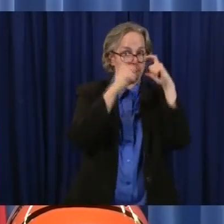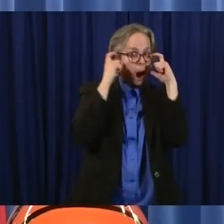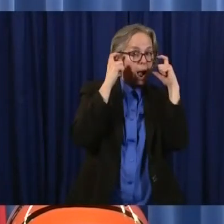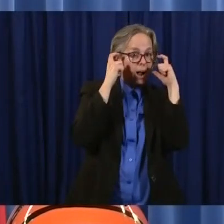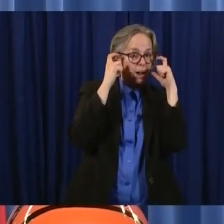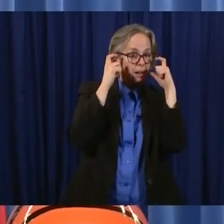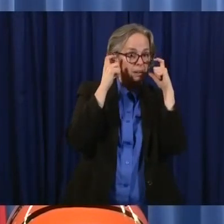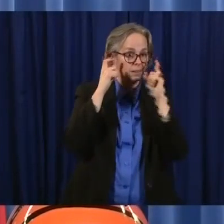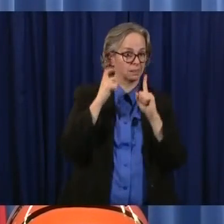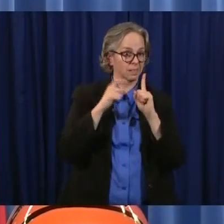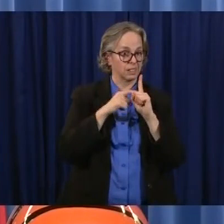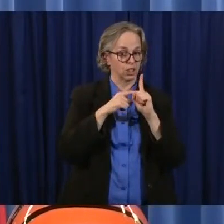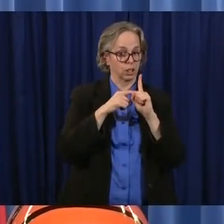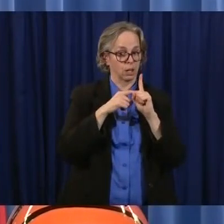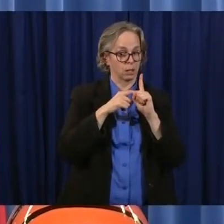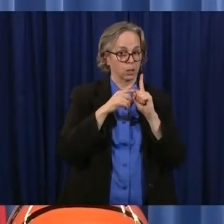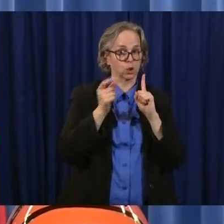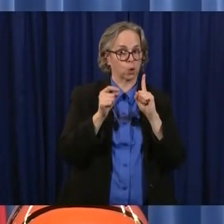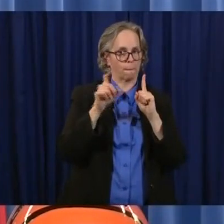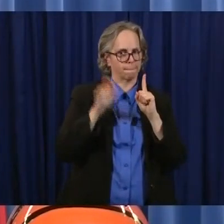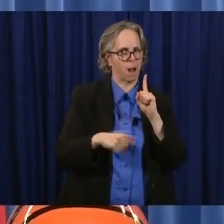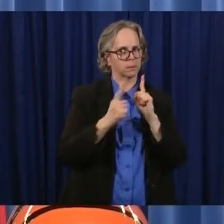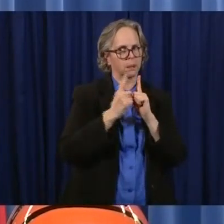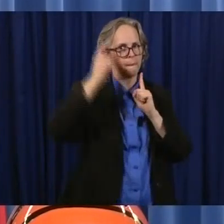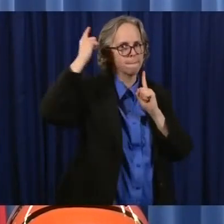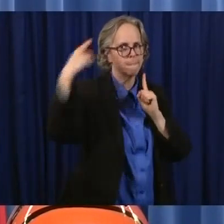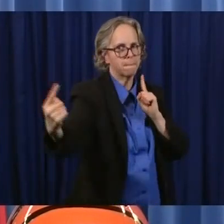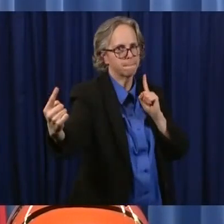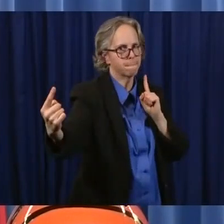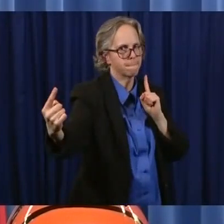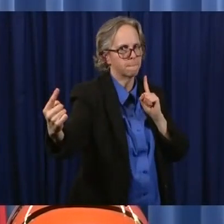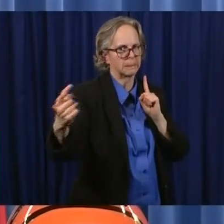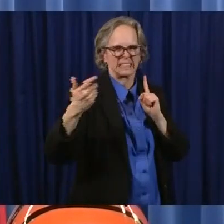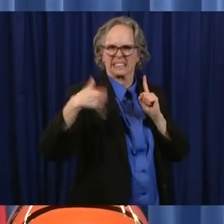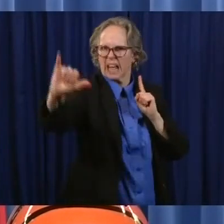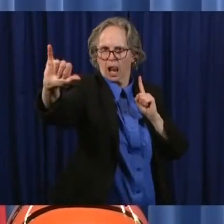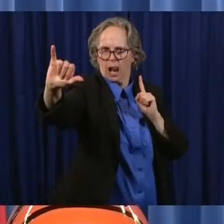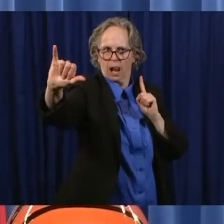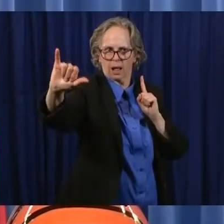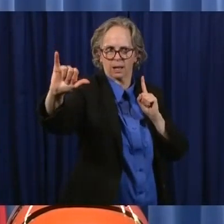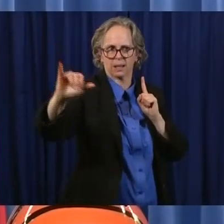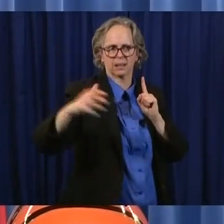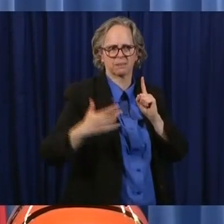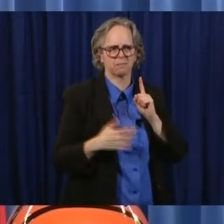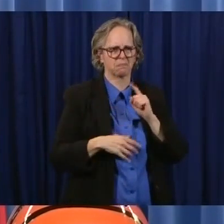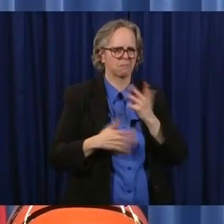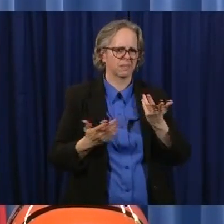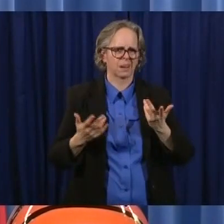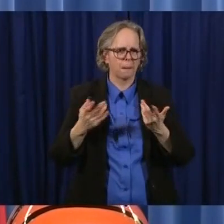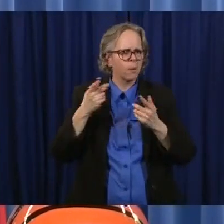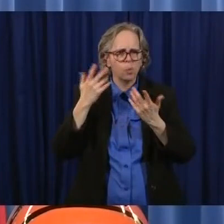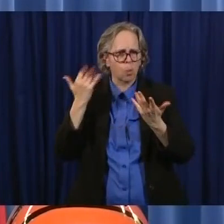DECADES OF BIO AEROSOL WORK. IT STILL ONGOING NOW THROUGH A NUMBER OF DIFFERENT PEOPLE MAKING SURE WE HAVE THE EXACT RIGHT VALUES FOR SAR-COV-2. WHAT THAT MEANS IS EVEN IF YOU